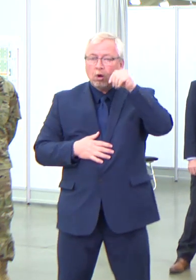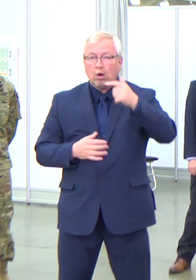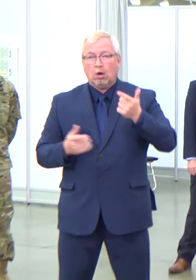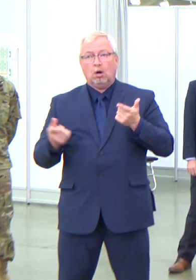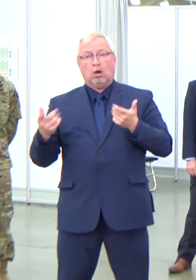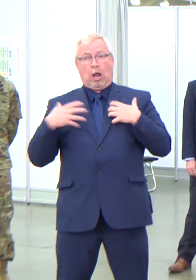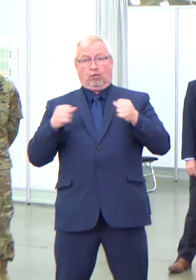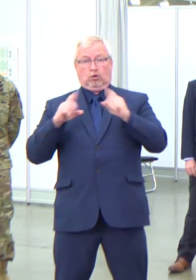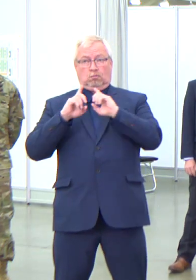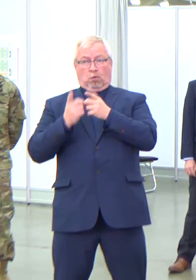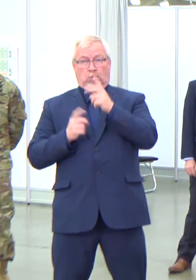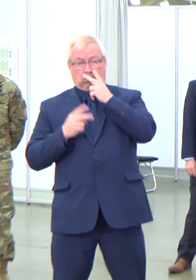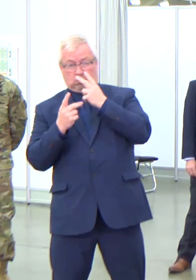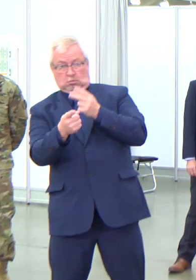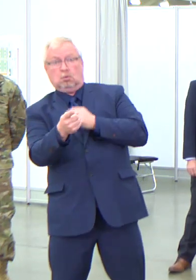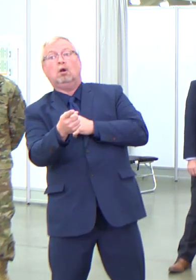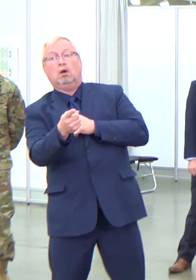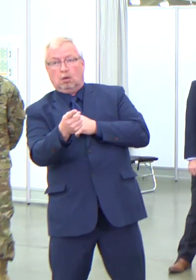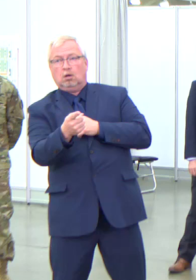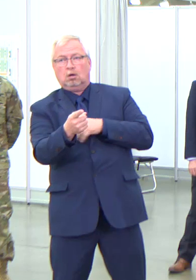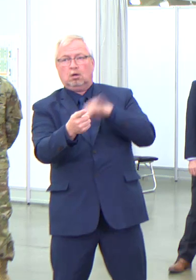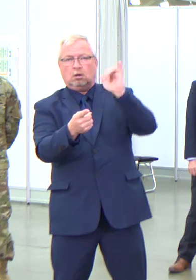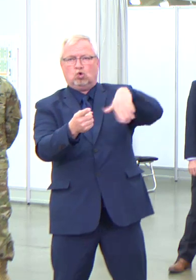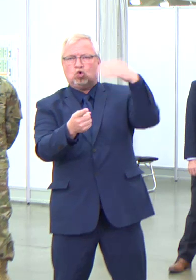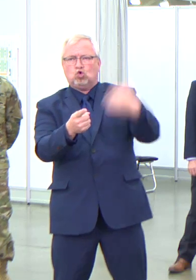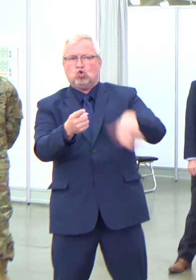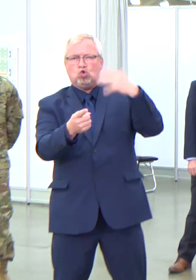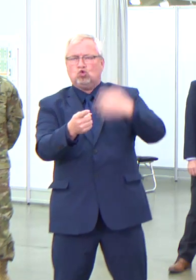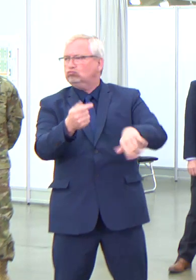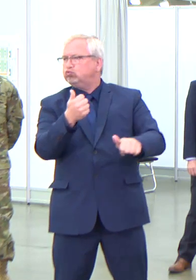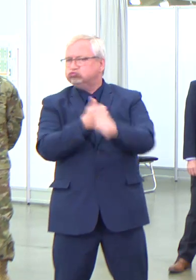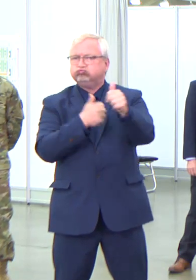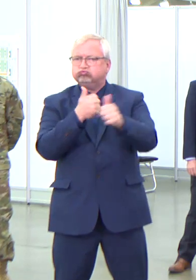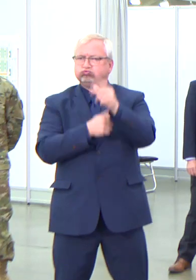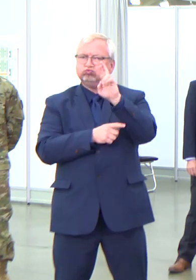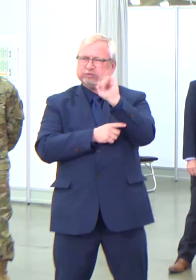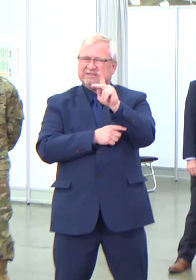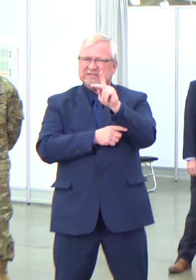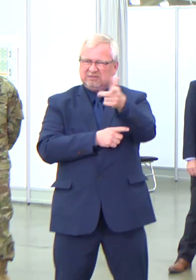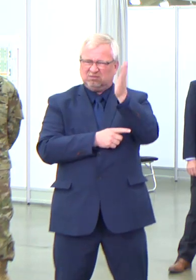protocols and that in their judgment poses an unreasonable risk